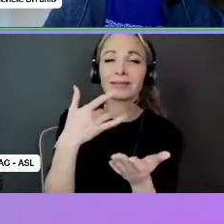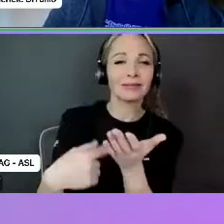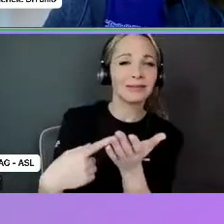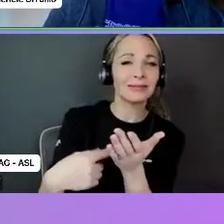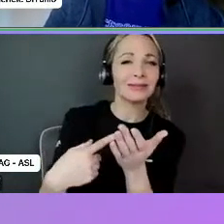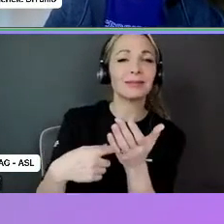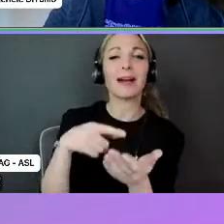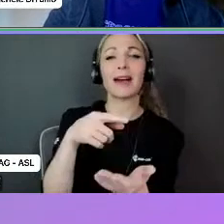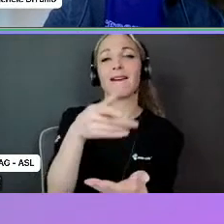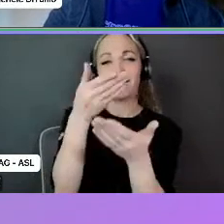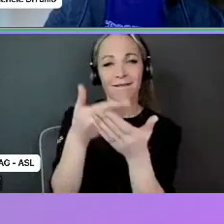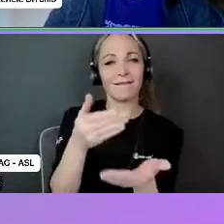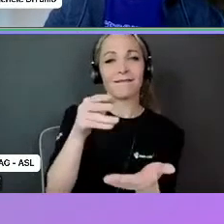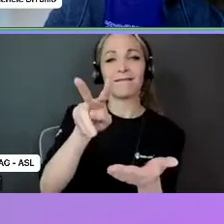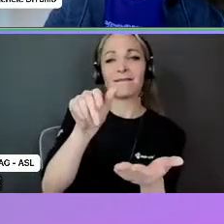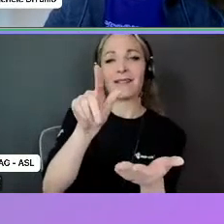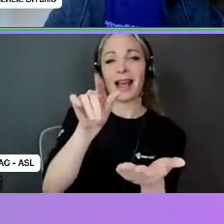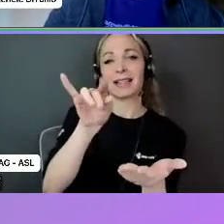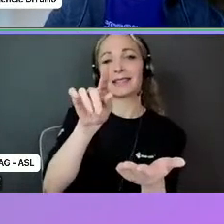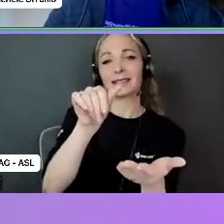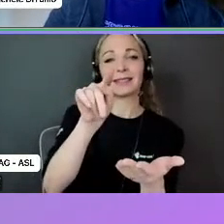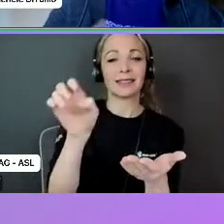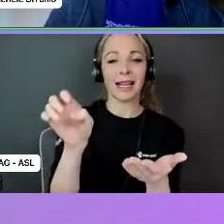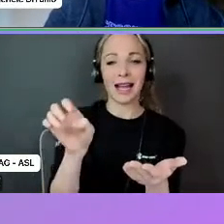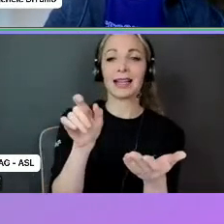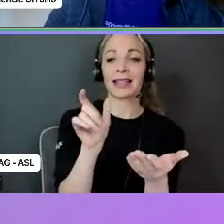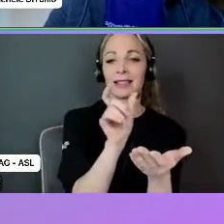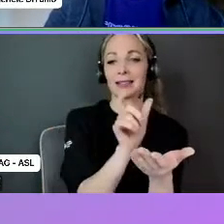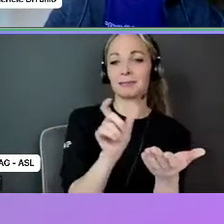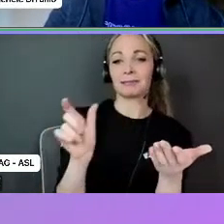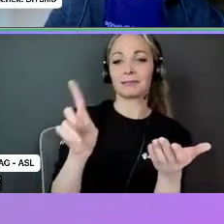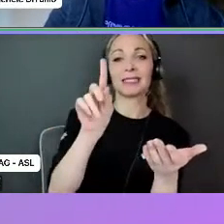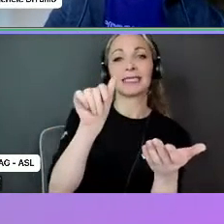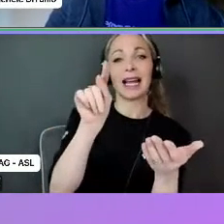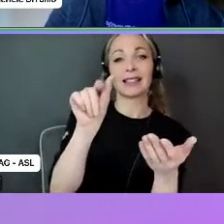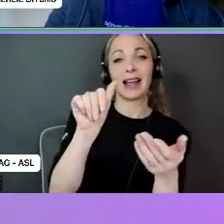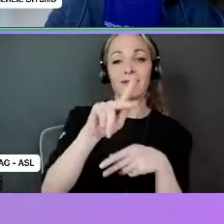Let's talk a little bit about validating data formats. So